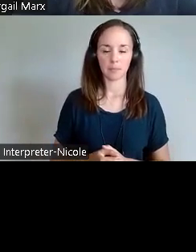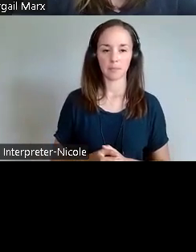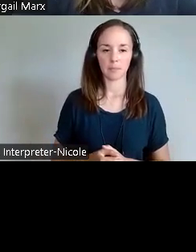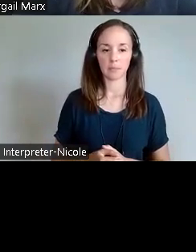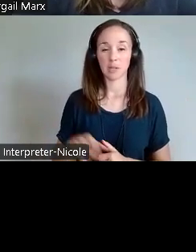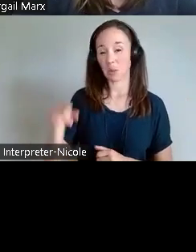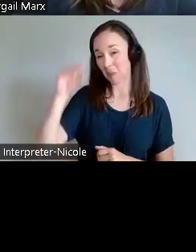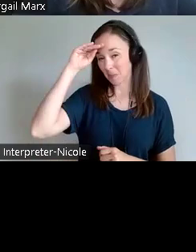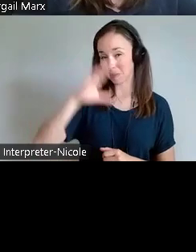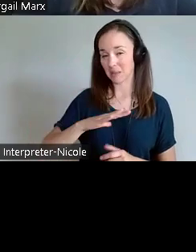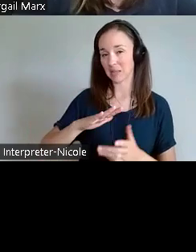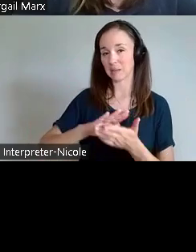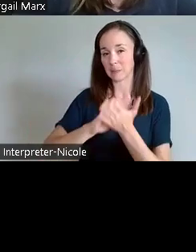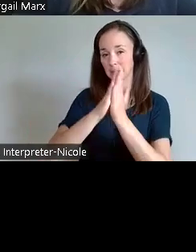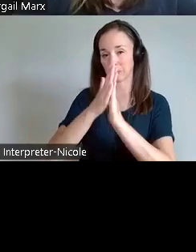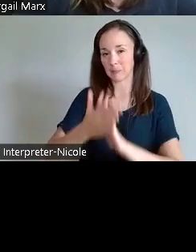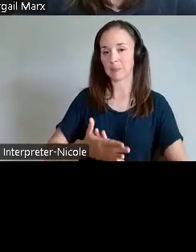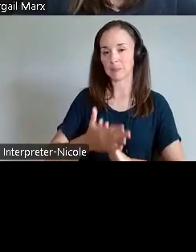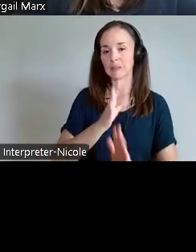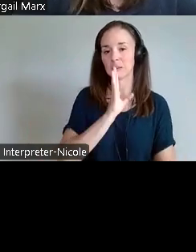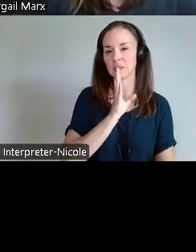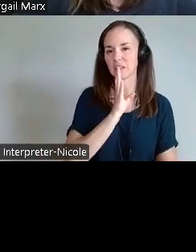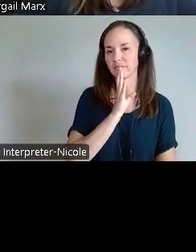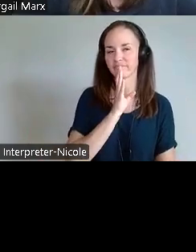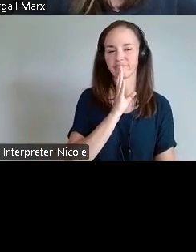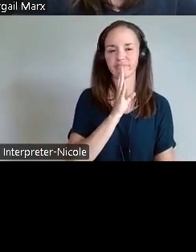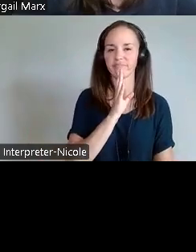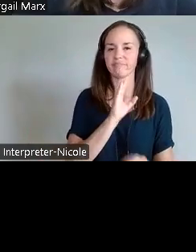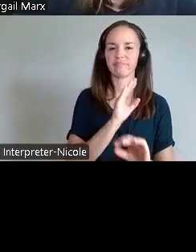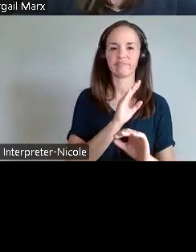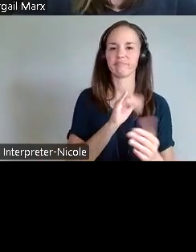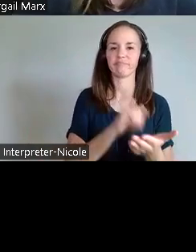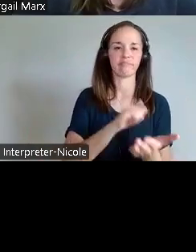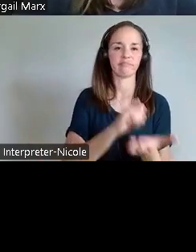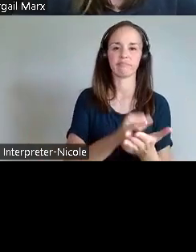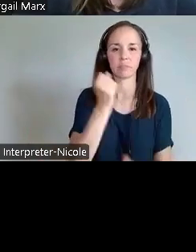he started to have speech that was completely unintelligible, so not able to use speech